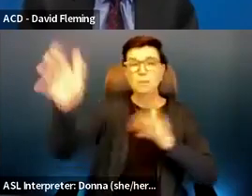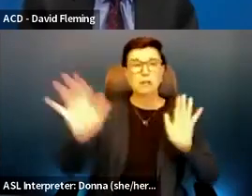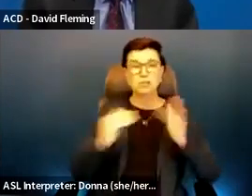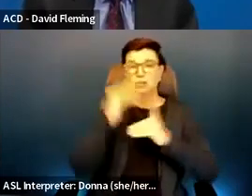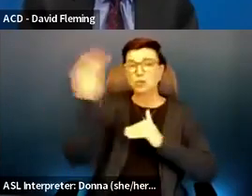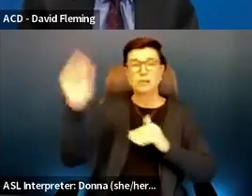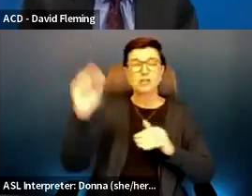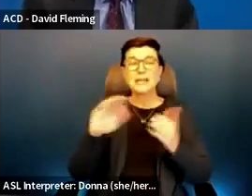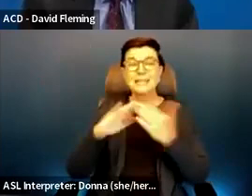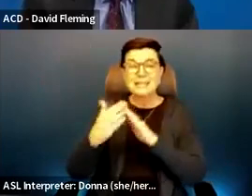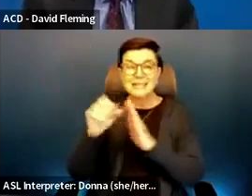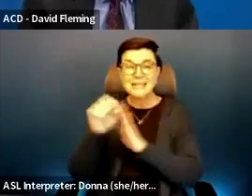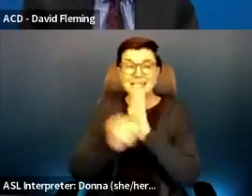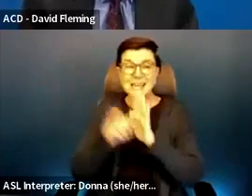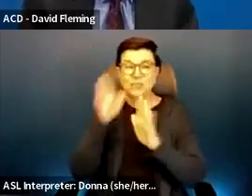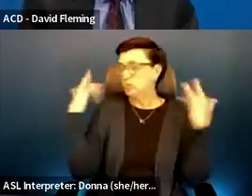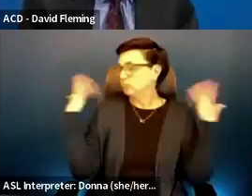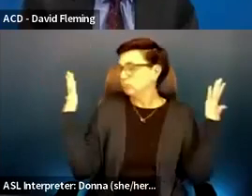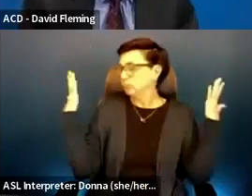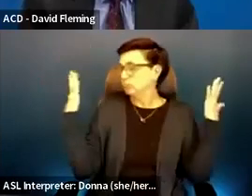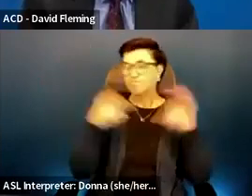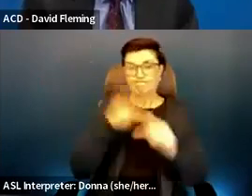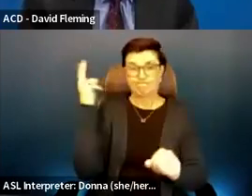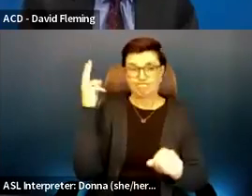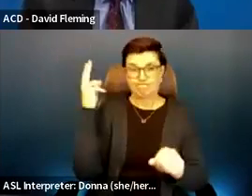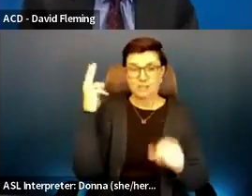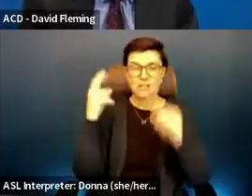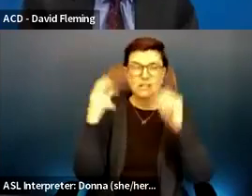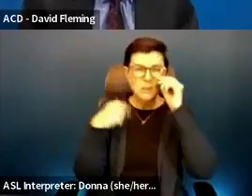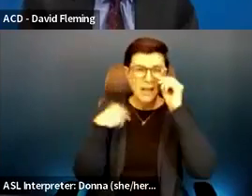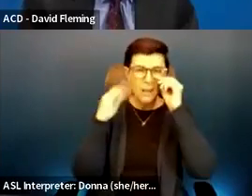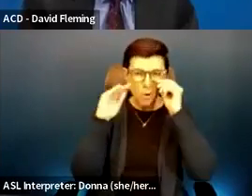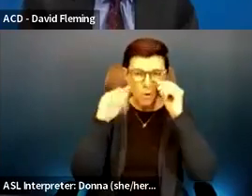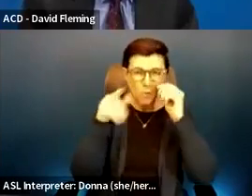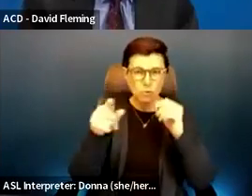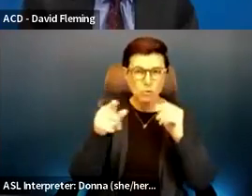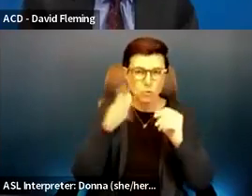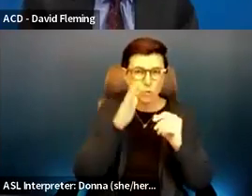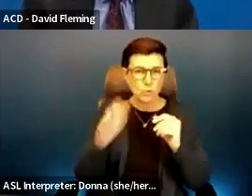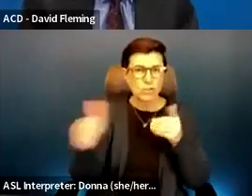So while I see the value and appreciate the value, I would just hope that there's efforts being made to streamline the process.